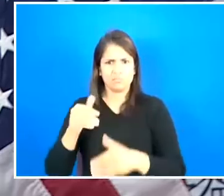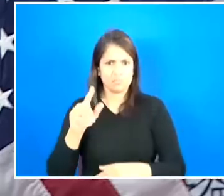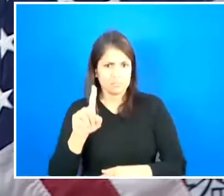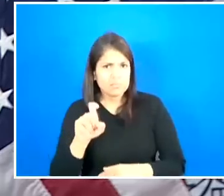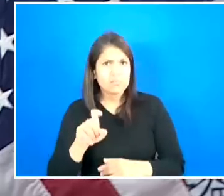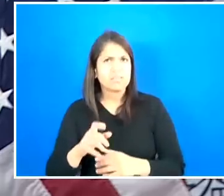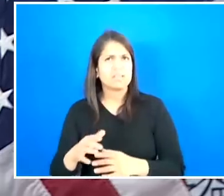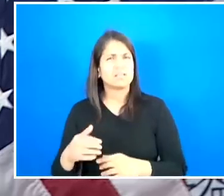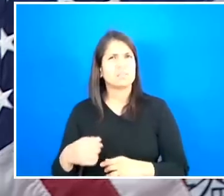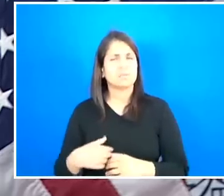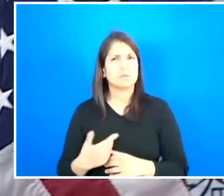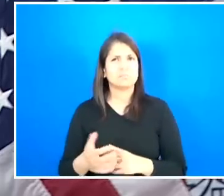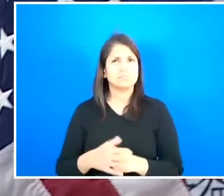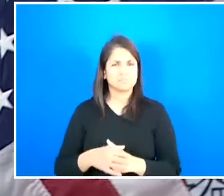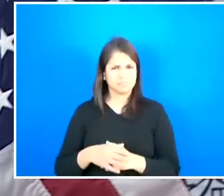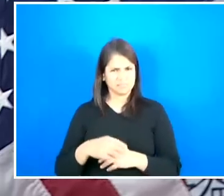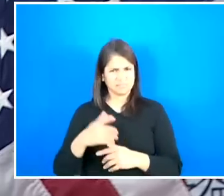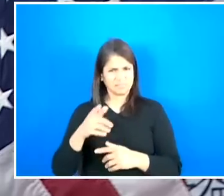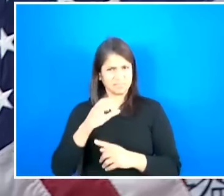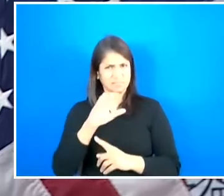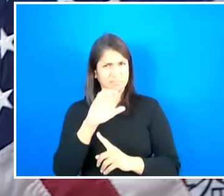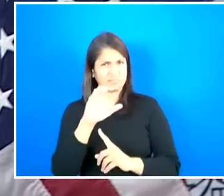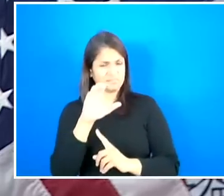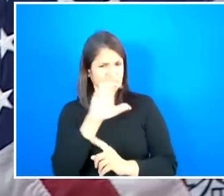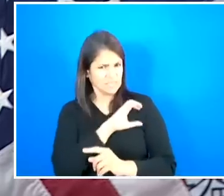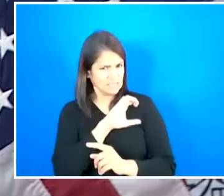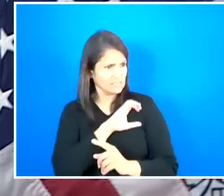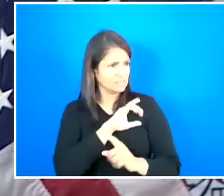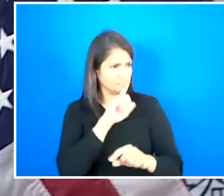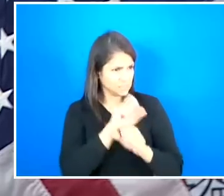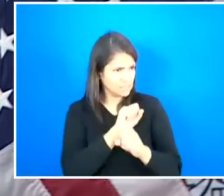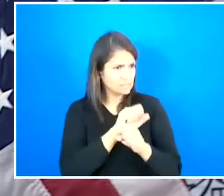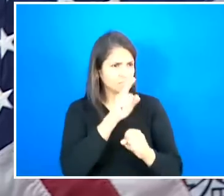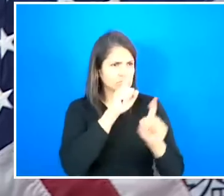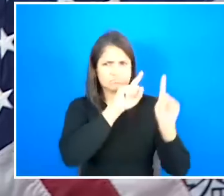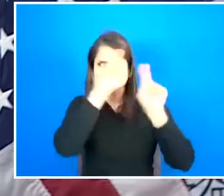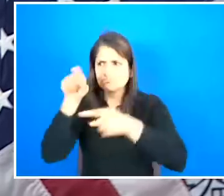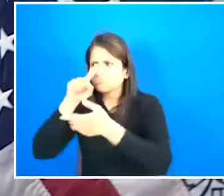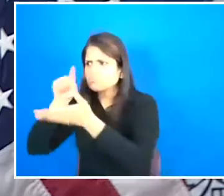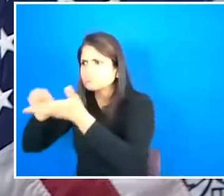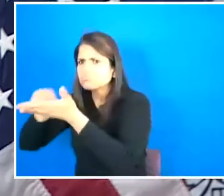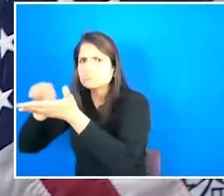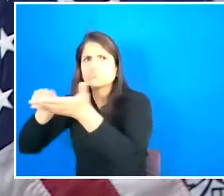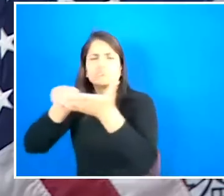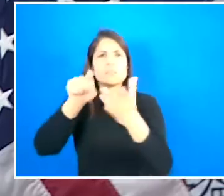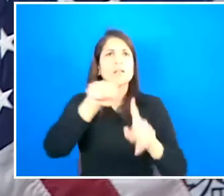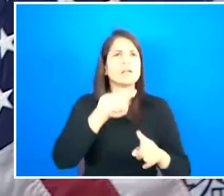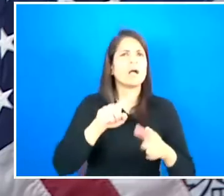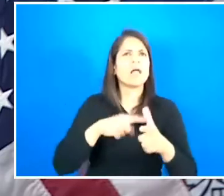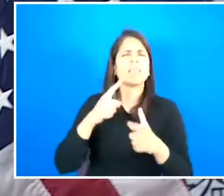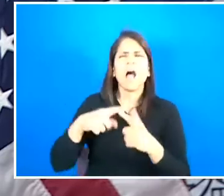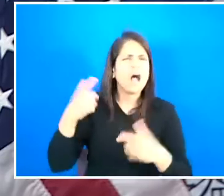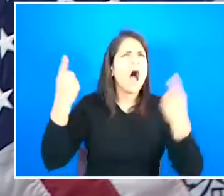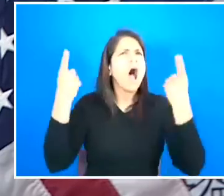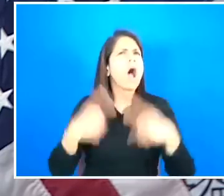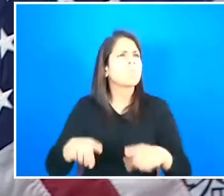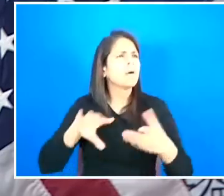THE NYPD WAS INVESTIGATING, IN ATHNOERWE AHERD THAT CITY HALL